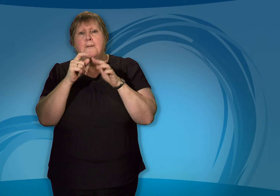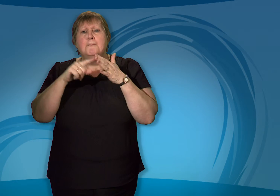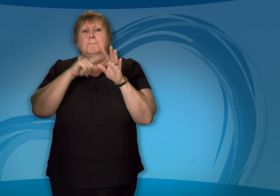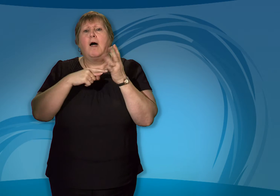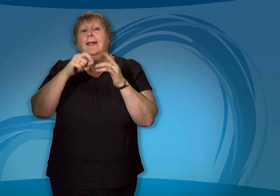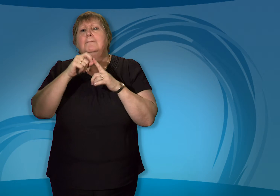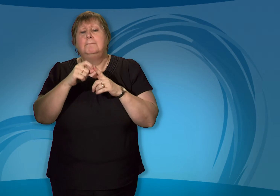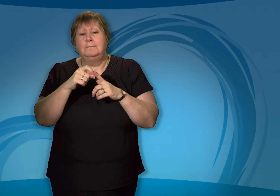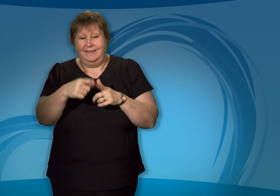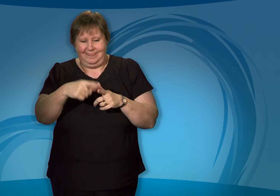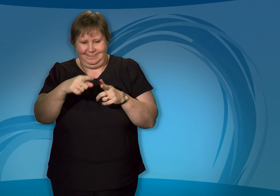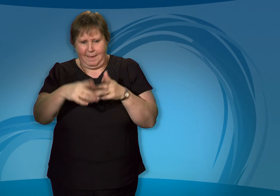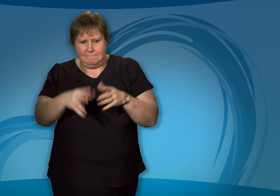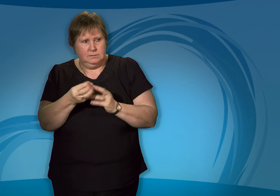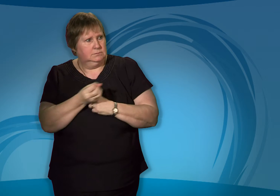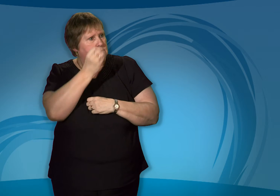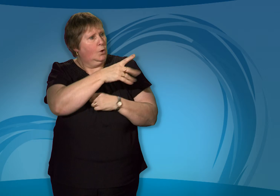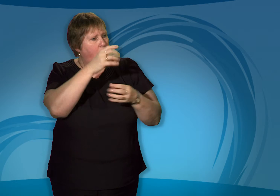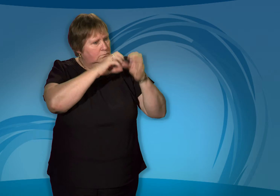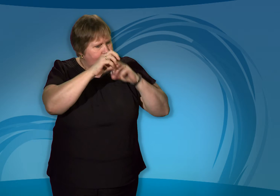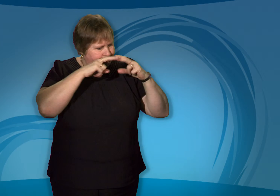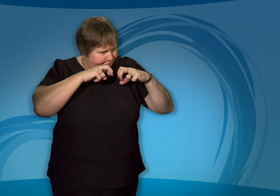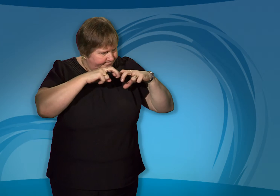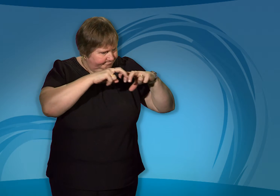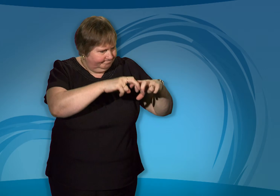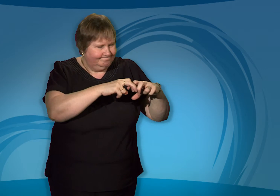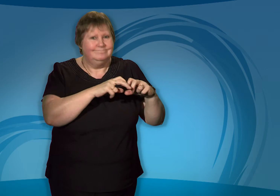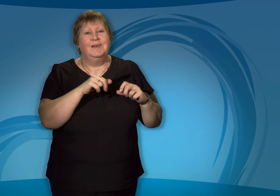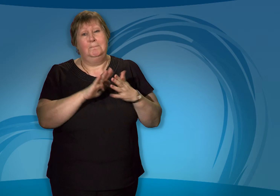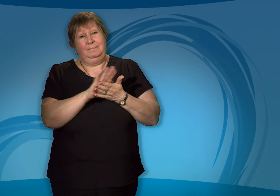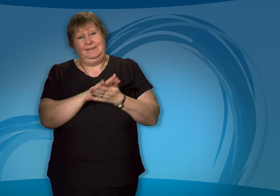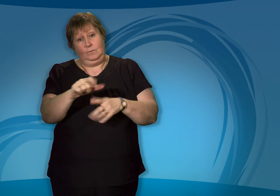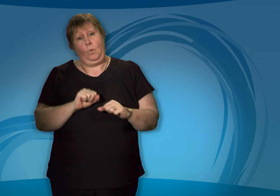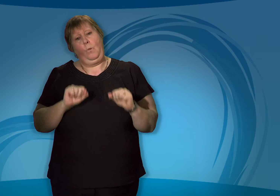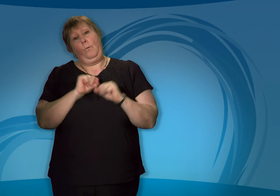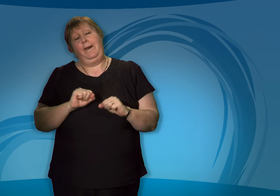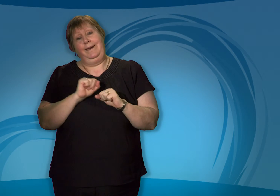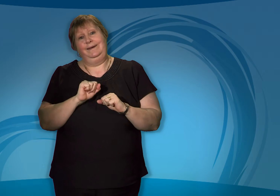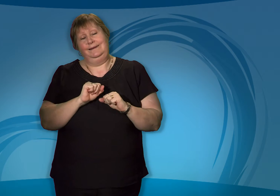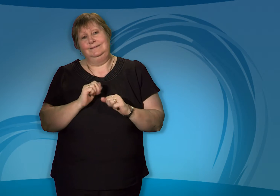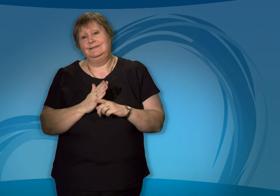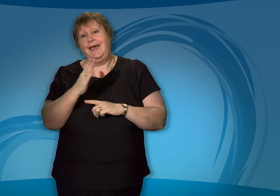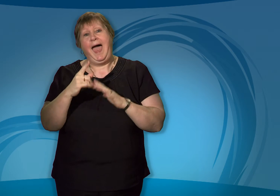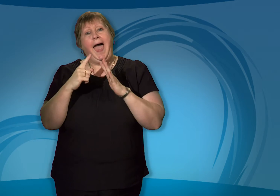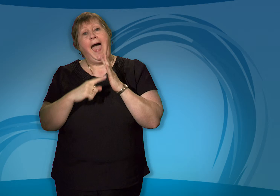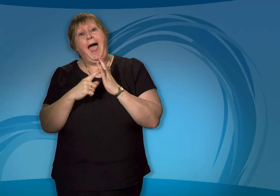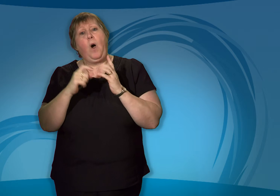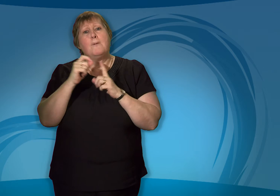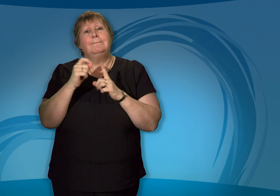these will have to go to the laboratory for further examination. In this instance you may be asked to attend another